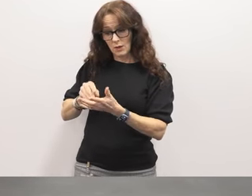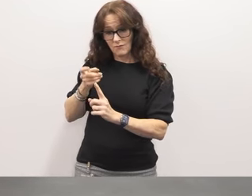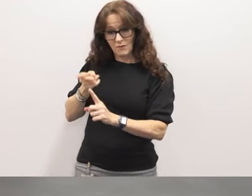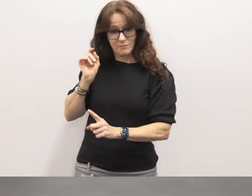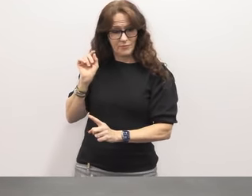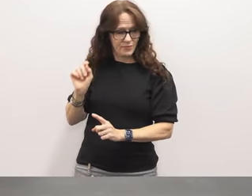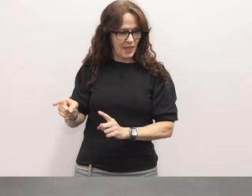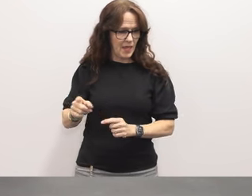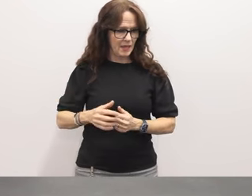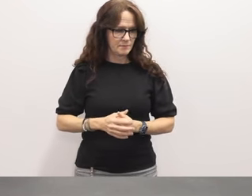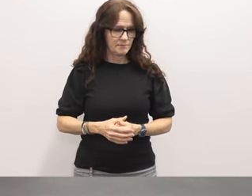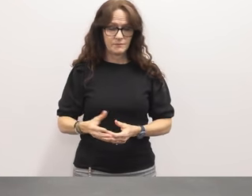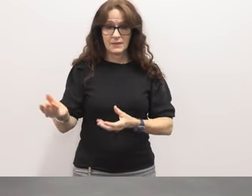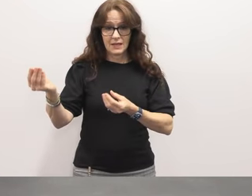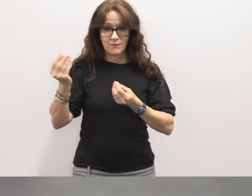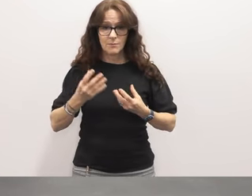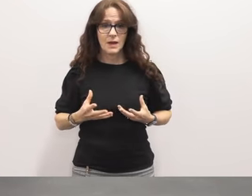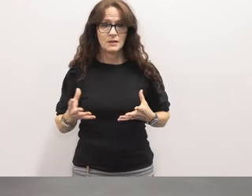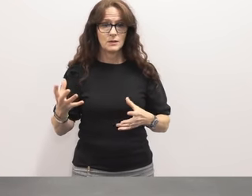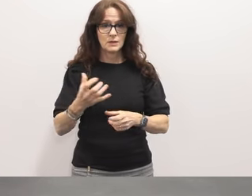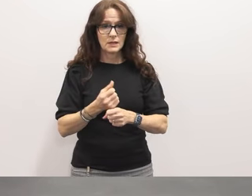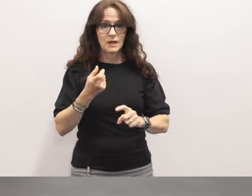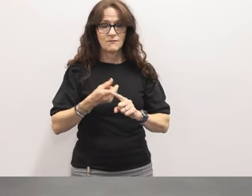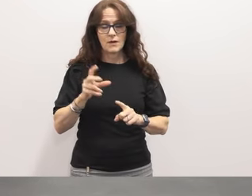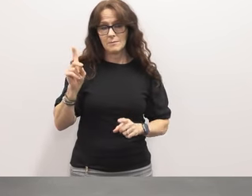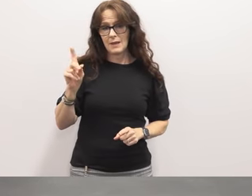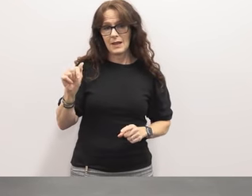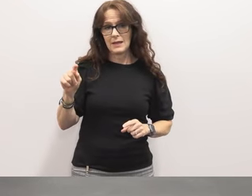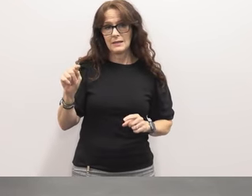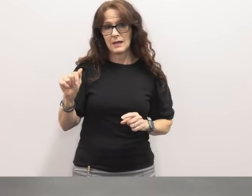Information that we get from data is the compass that we,